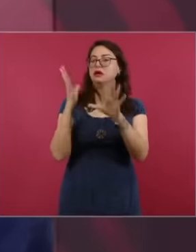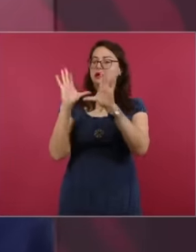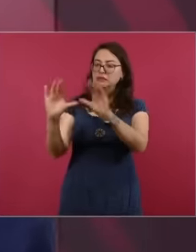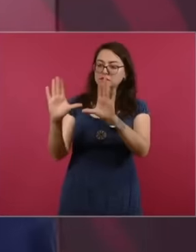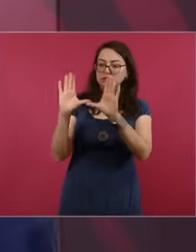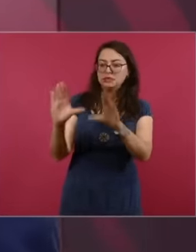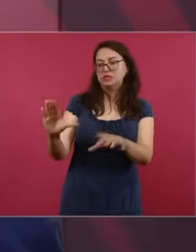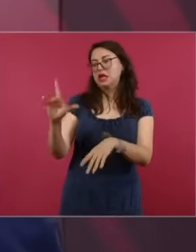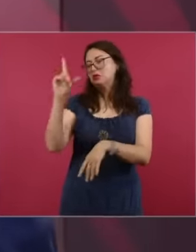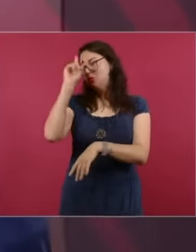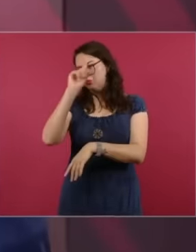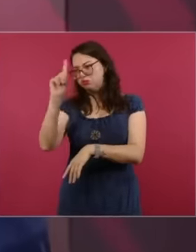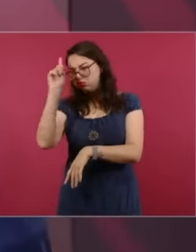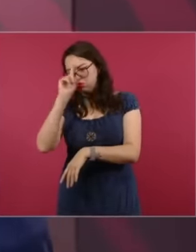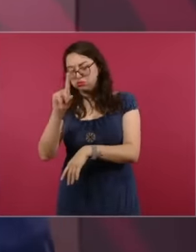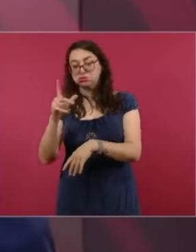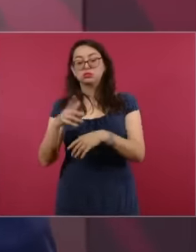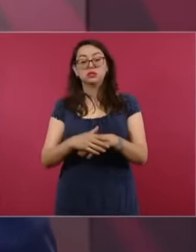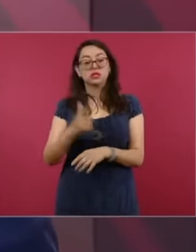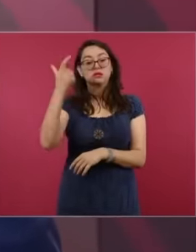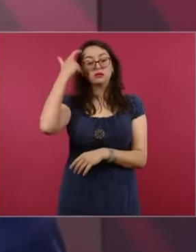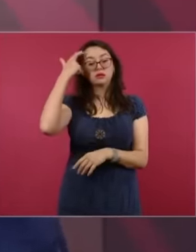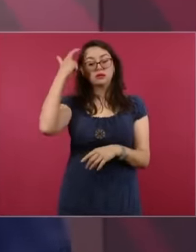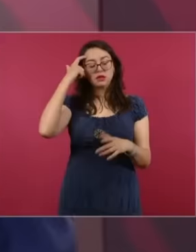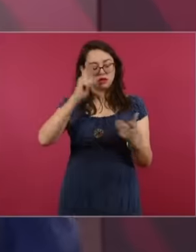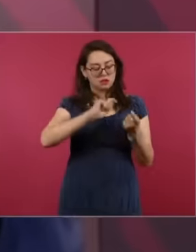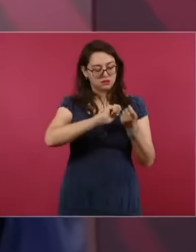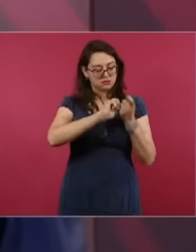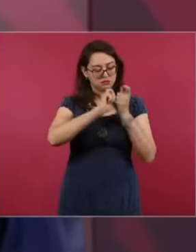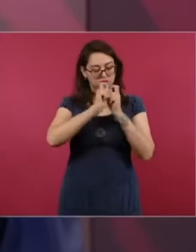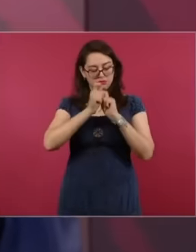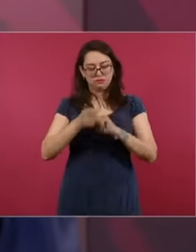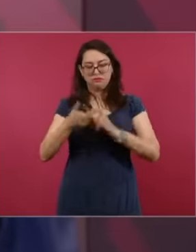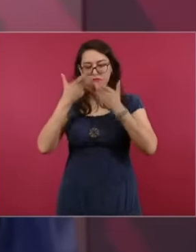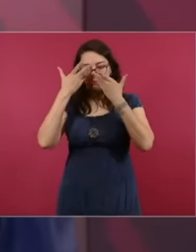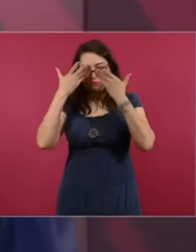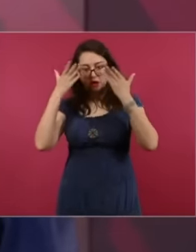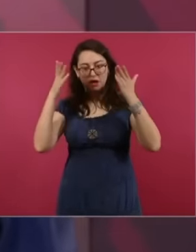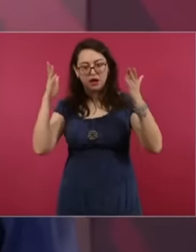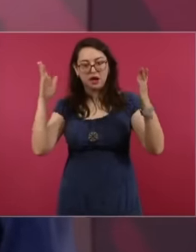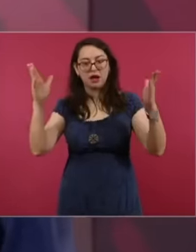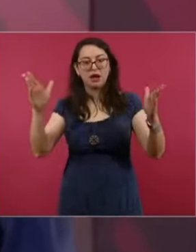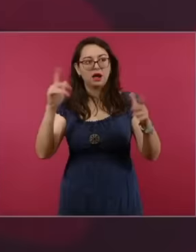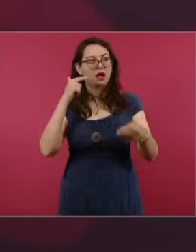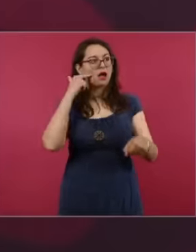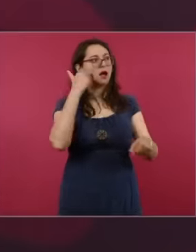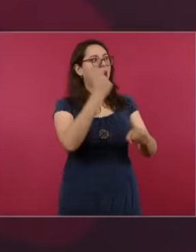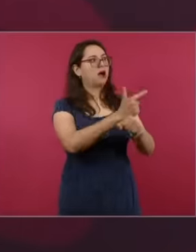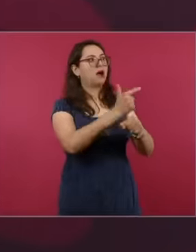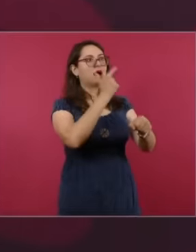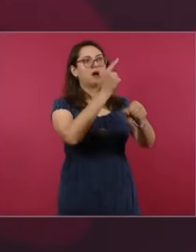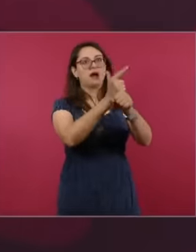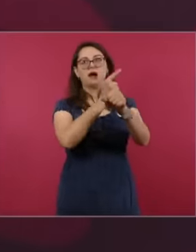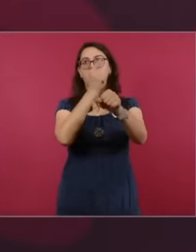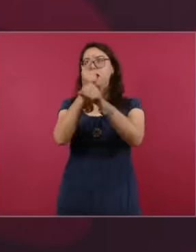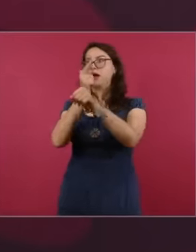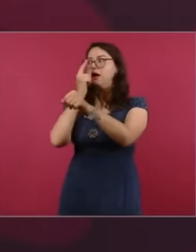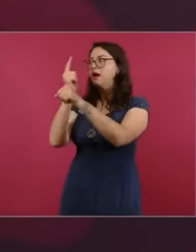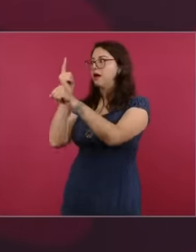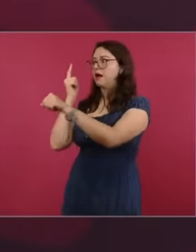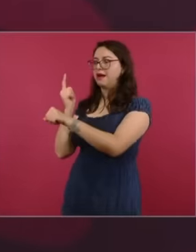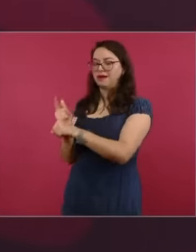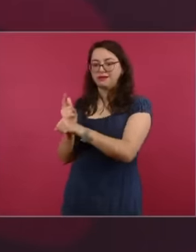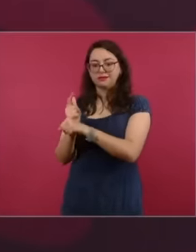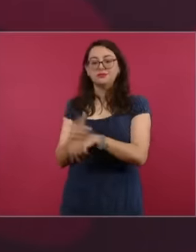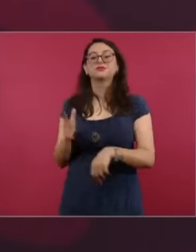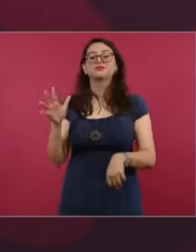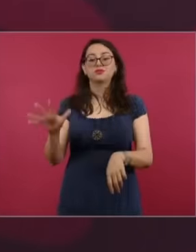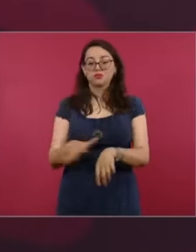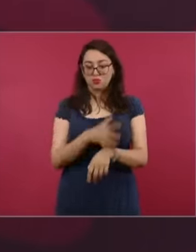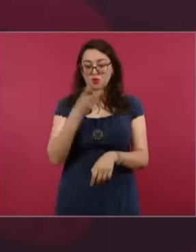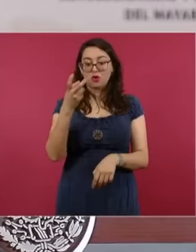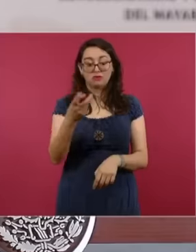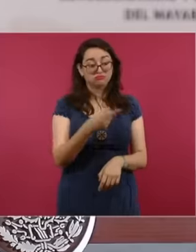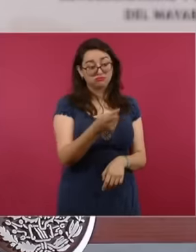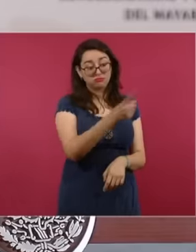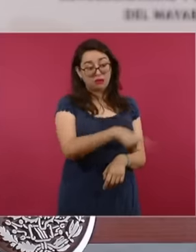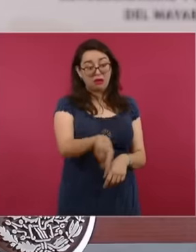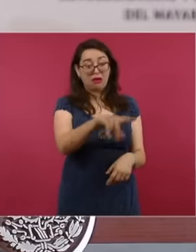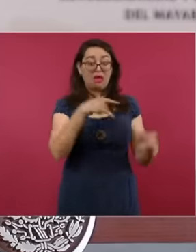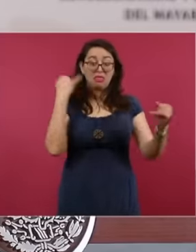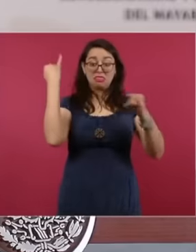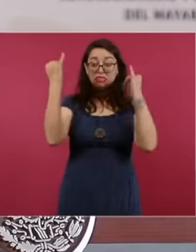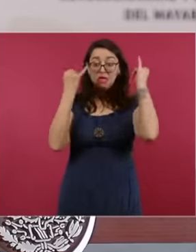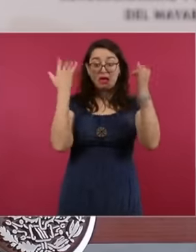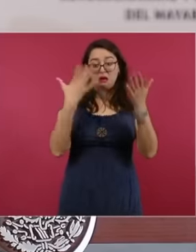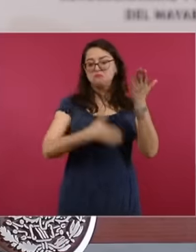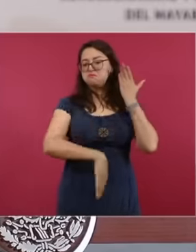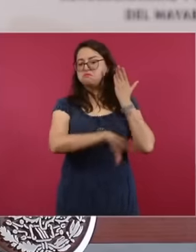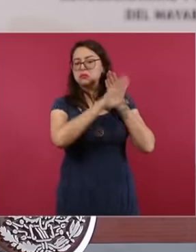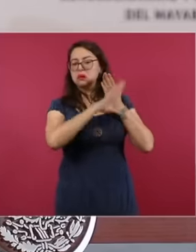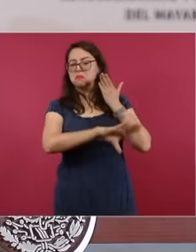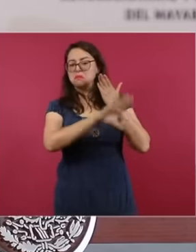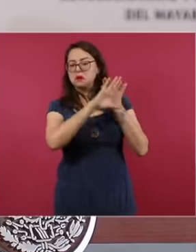we call the revolution of consciences and that is why we can resist all the attacks.